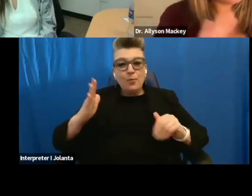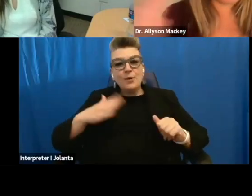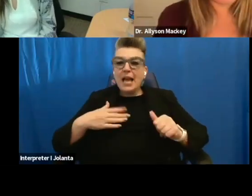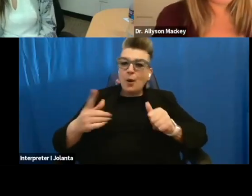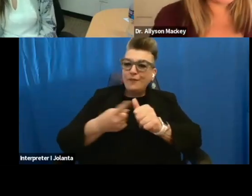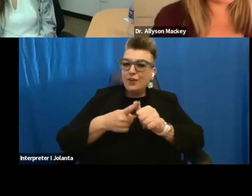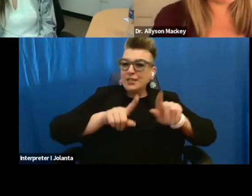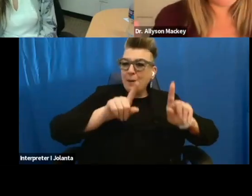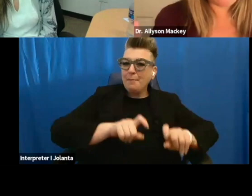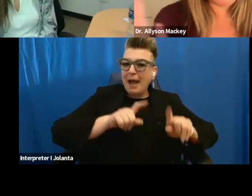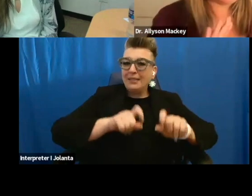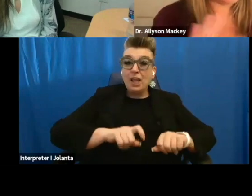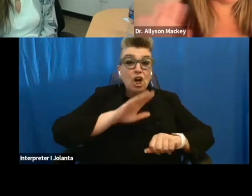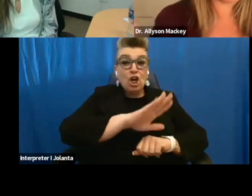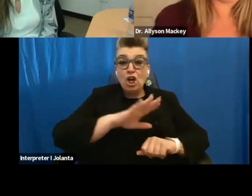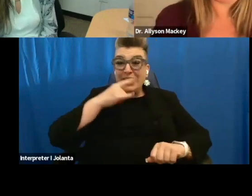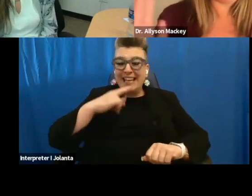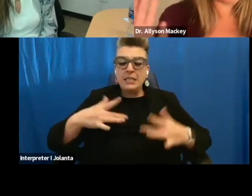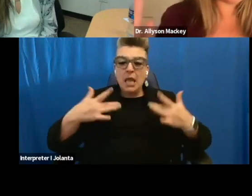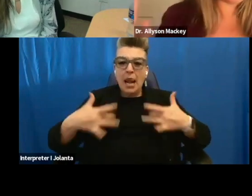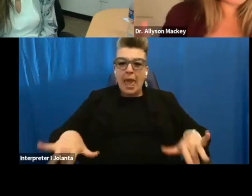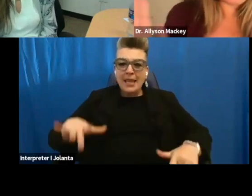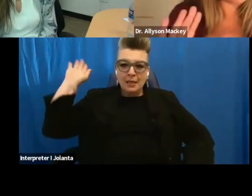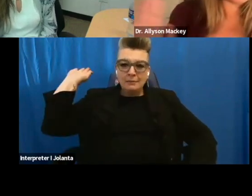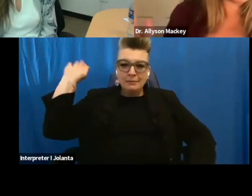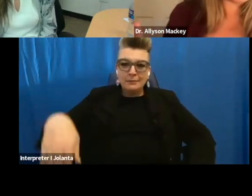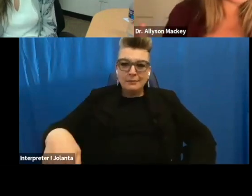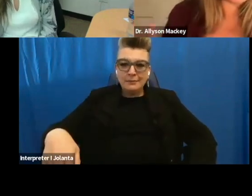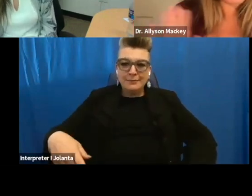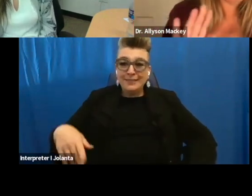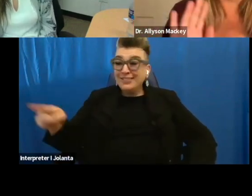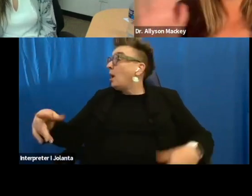her kids were very naked right she just was not paying attention to putting clothes on her kid and